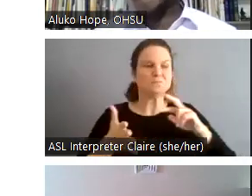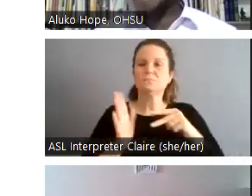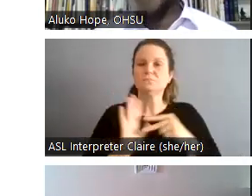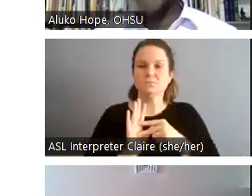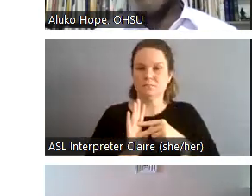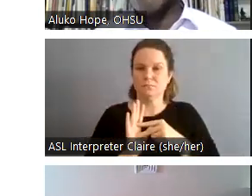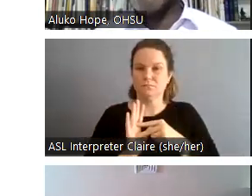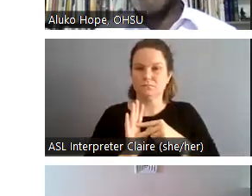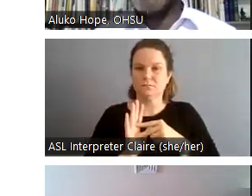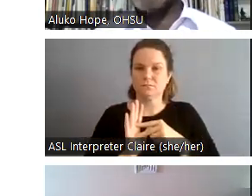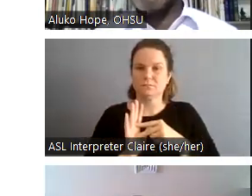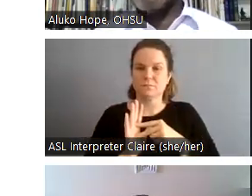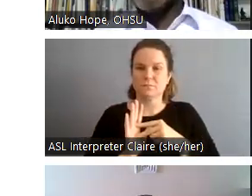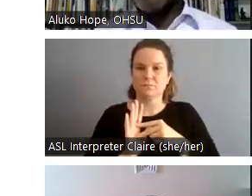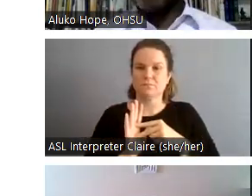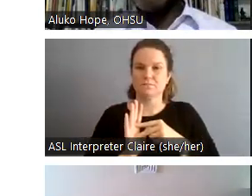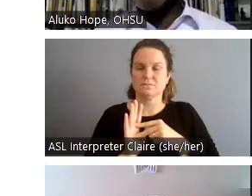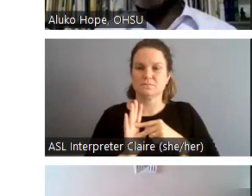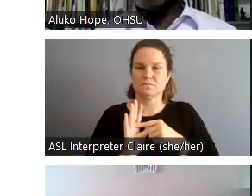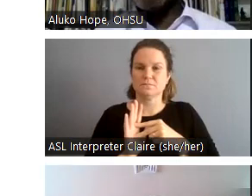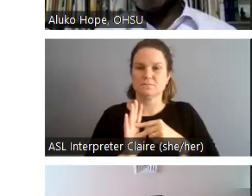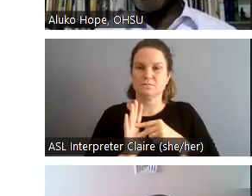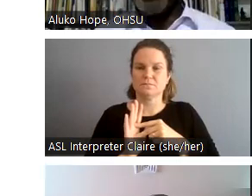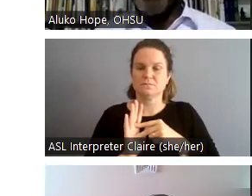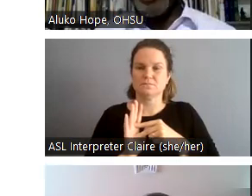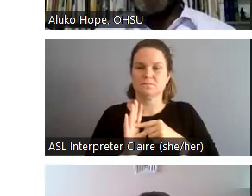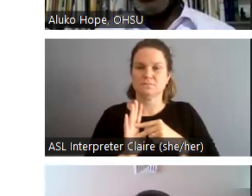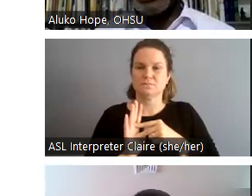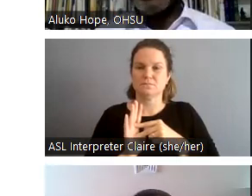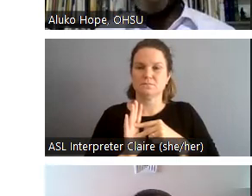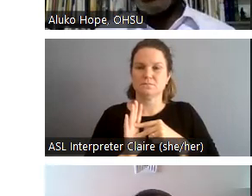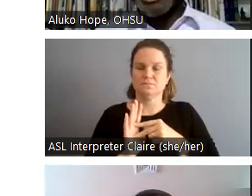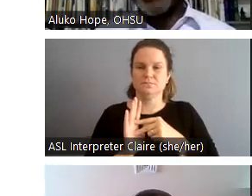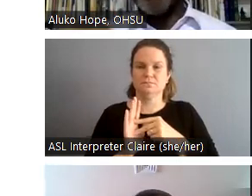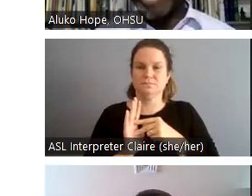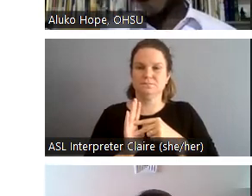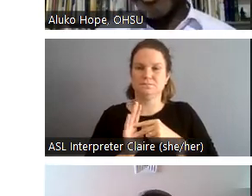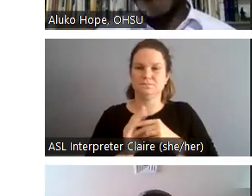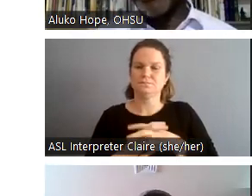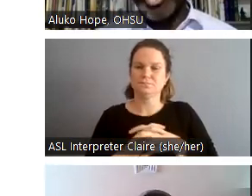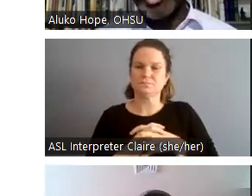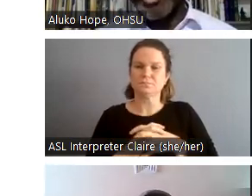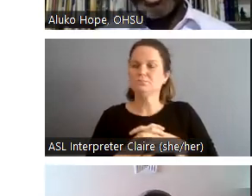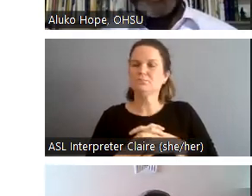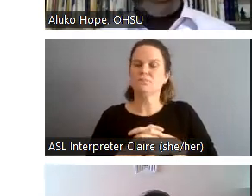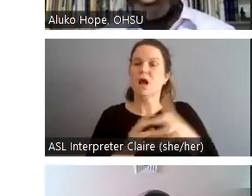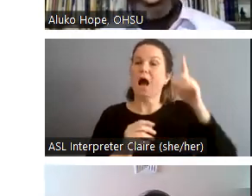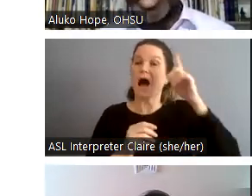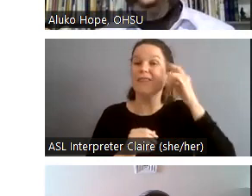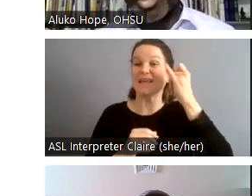that does not mean that I don't think that if we can work with one person, we can get you back to a level of function